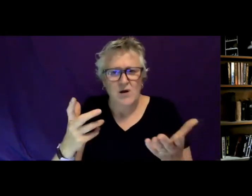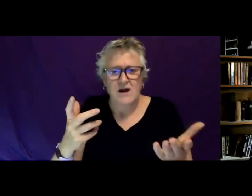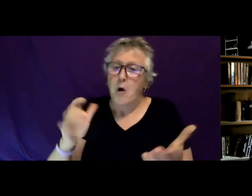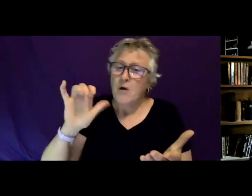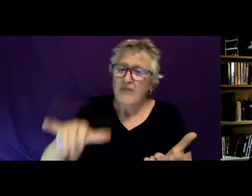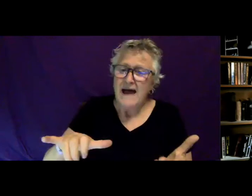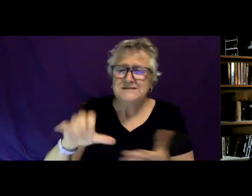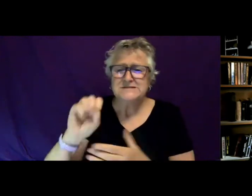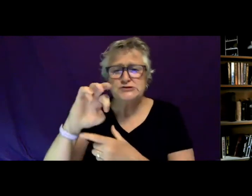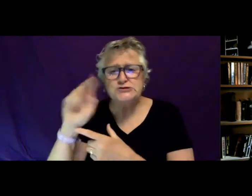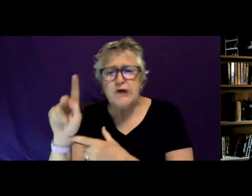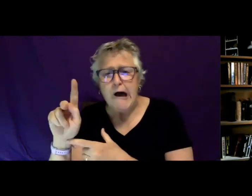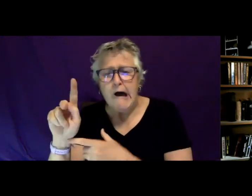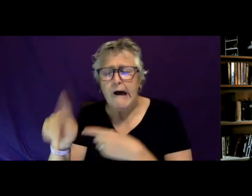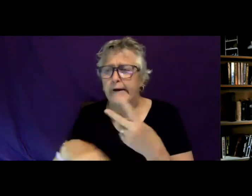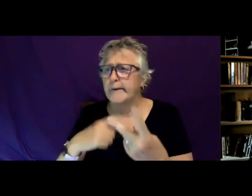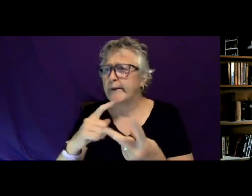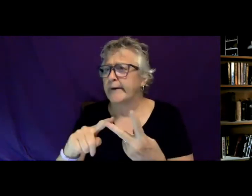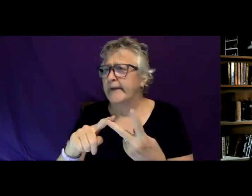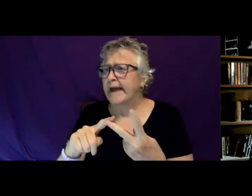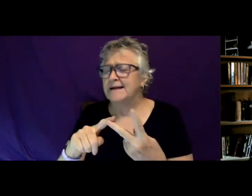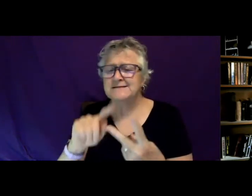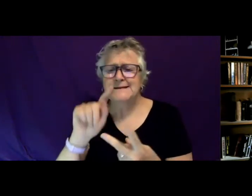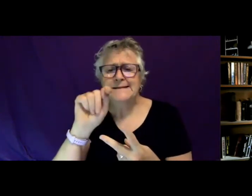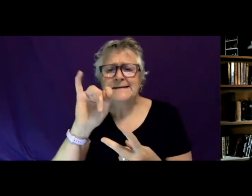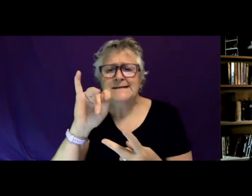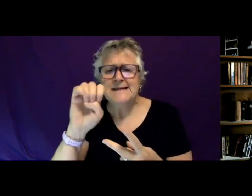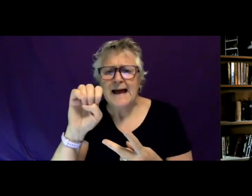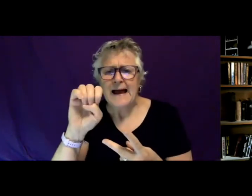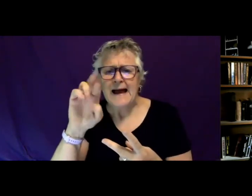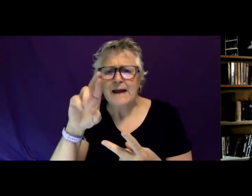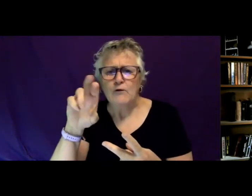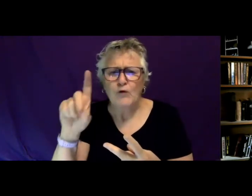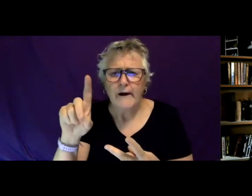They see the parts that they use when they fix their cars and stuff.